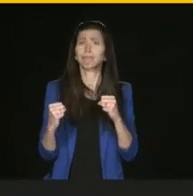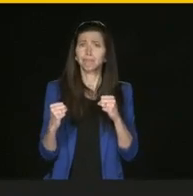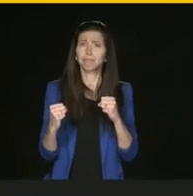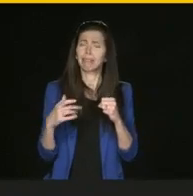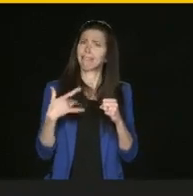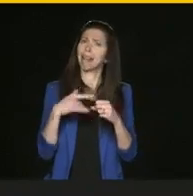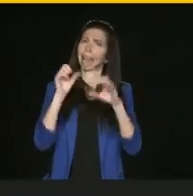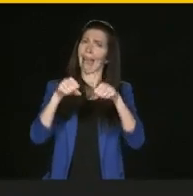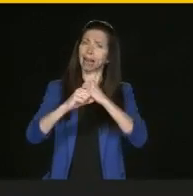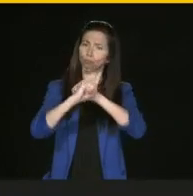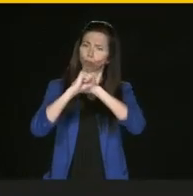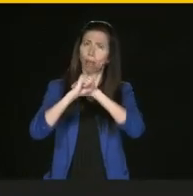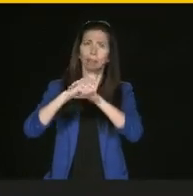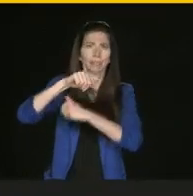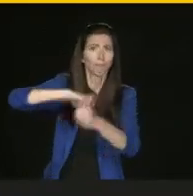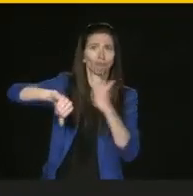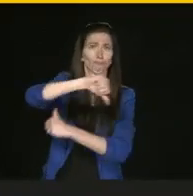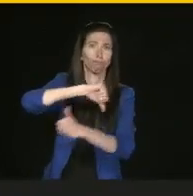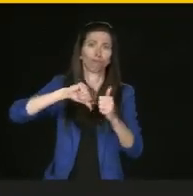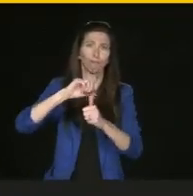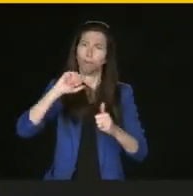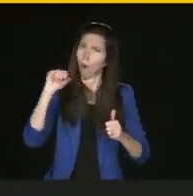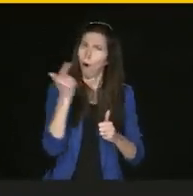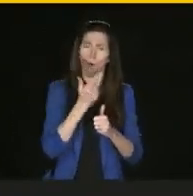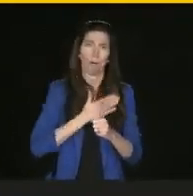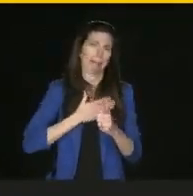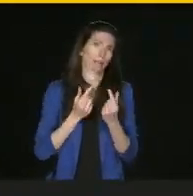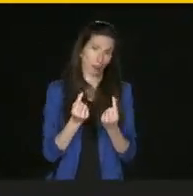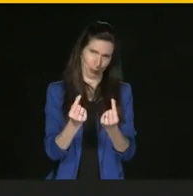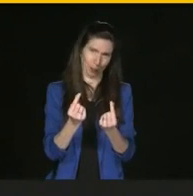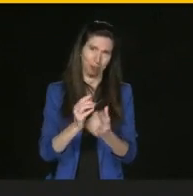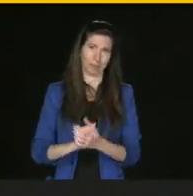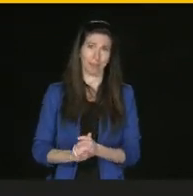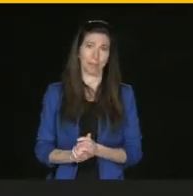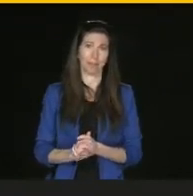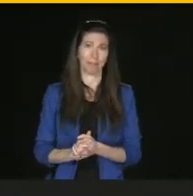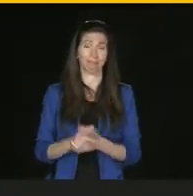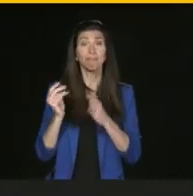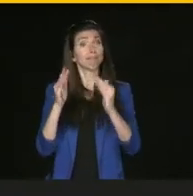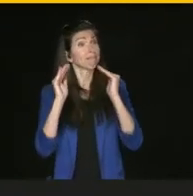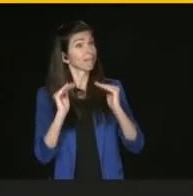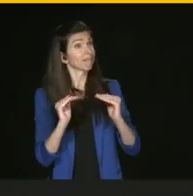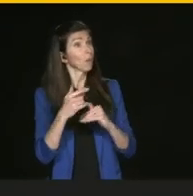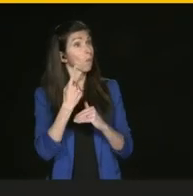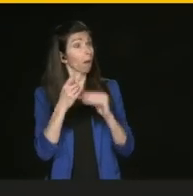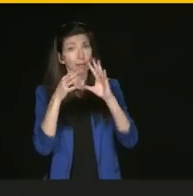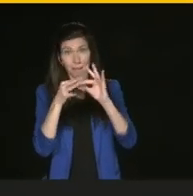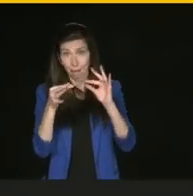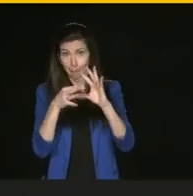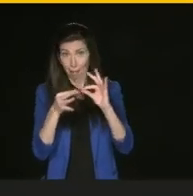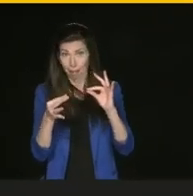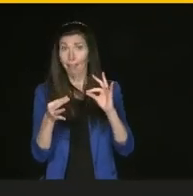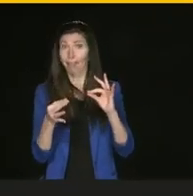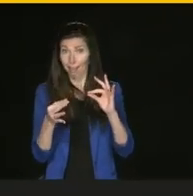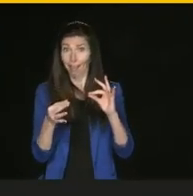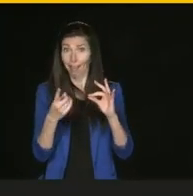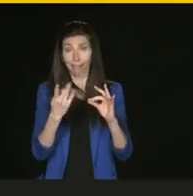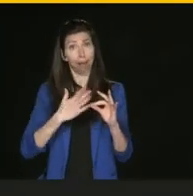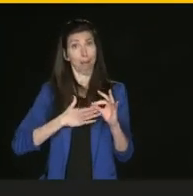SO I THINK, YOU KNOW, EVERYBODY WILL BE DOING THEIR BEST.